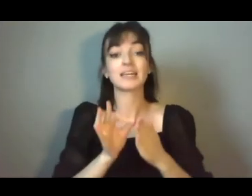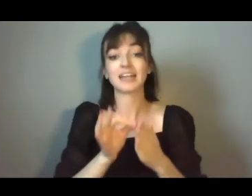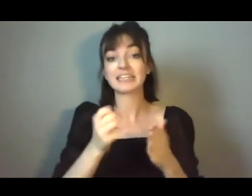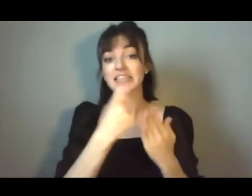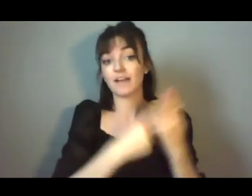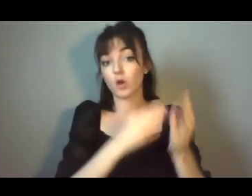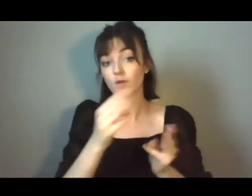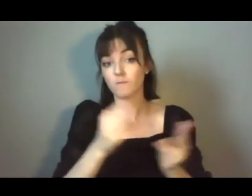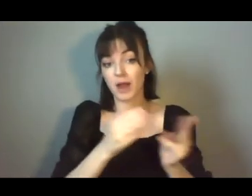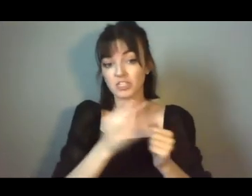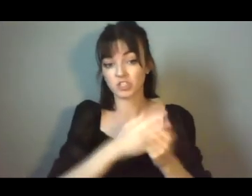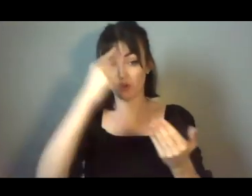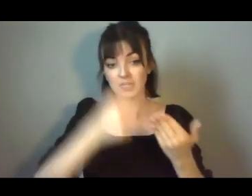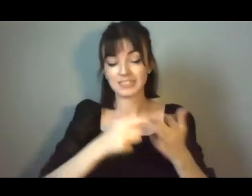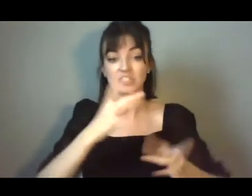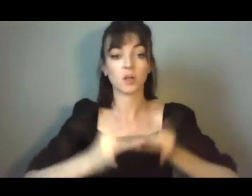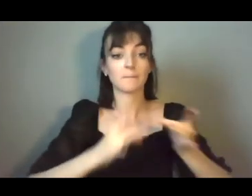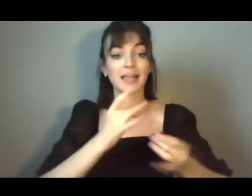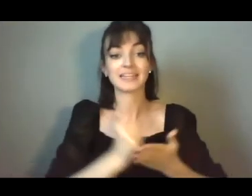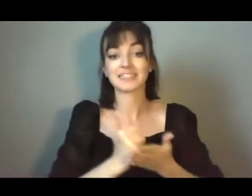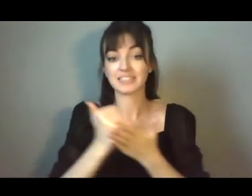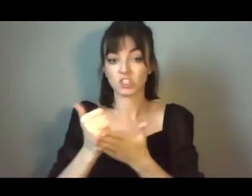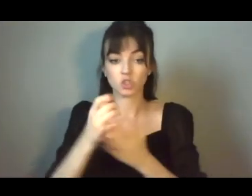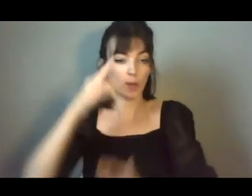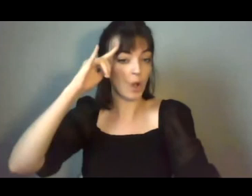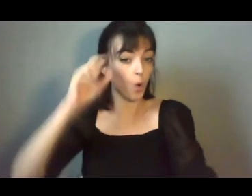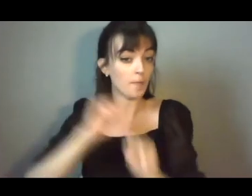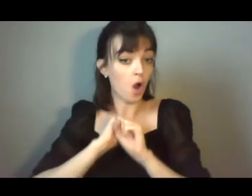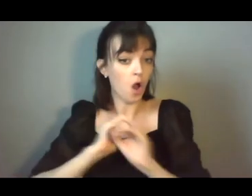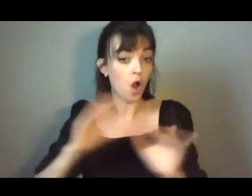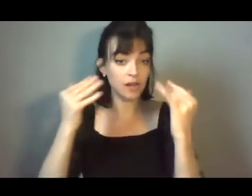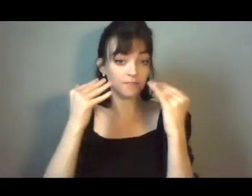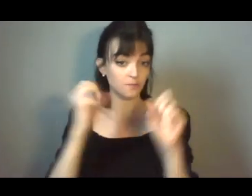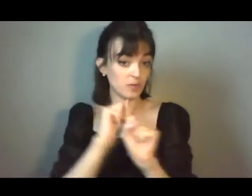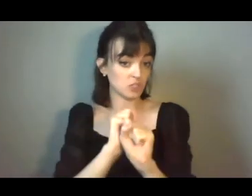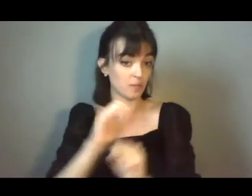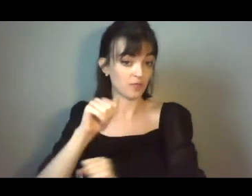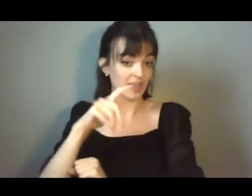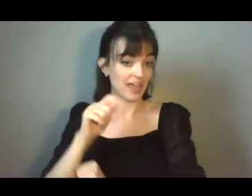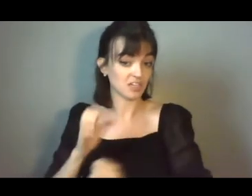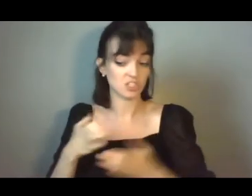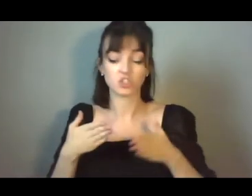and I hope that all of the information about the act generally will also be of